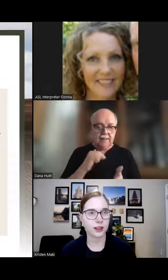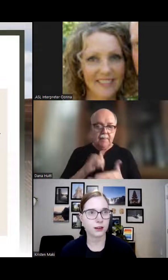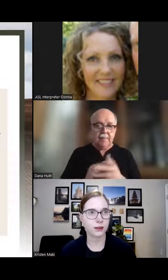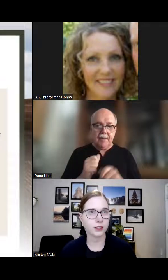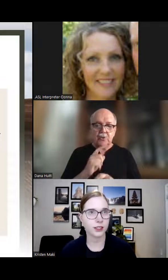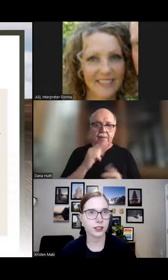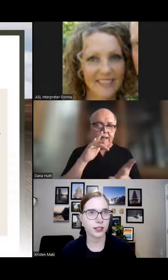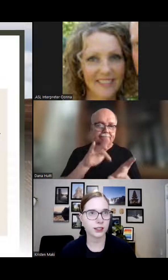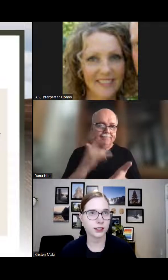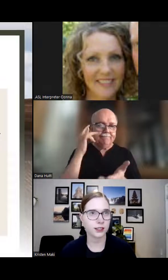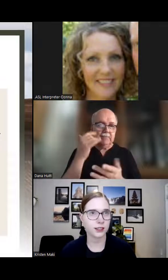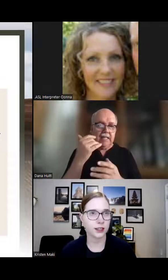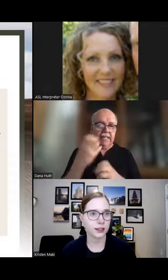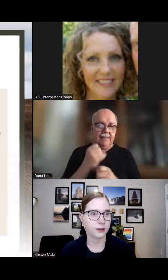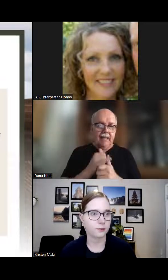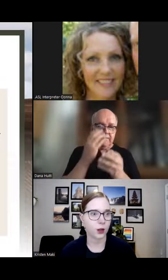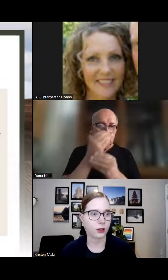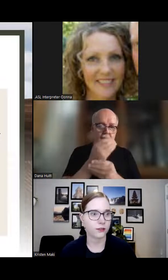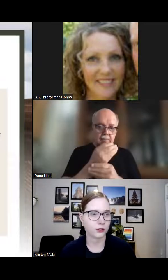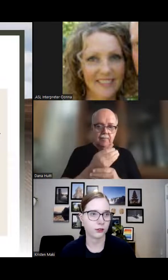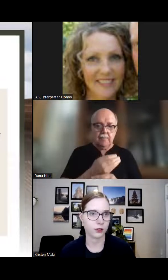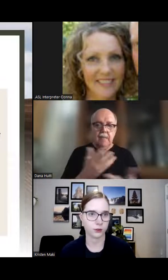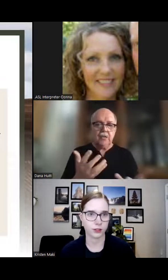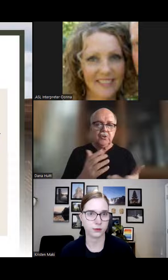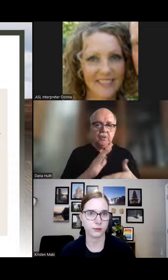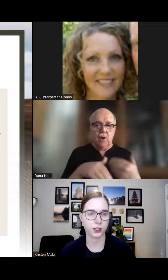qualify for a partial benefit, it's that 10% of